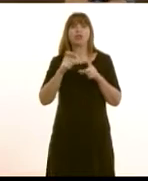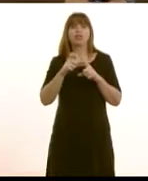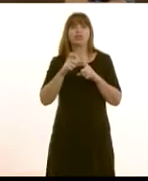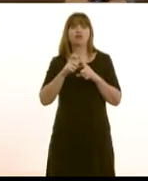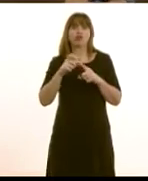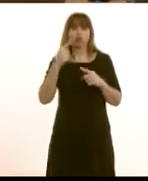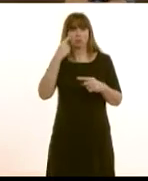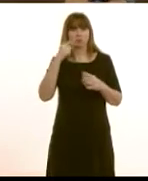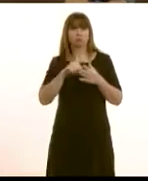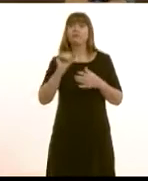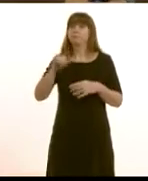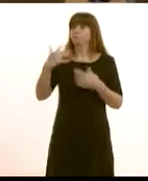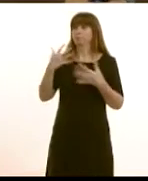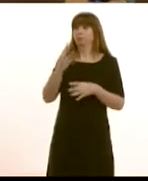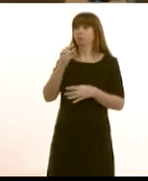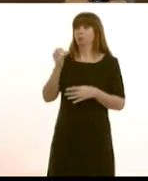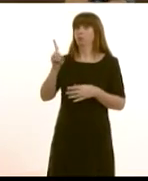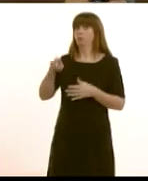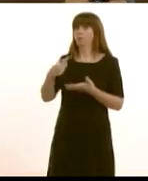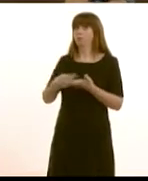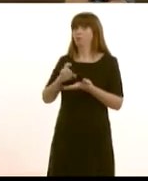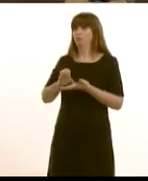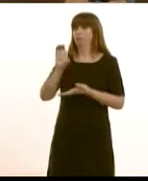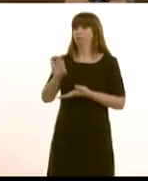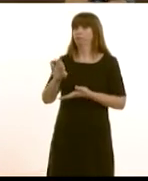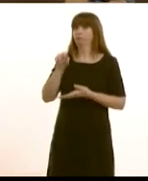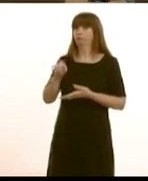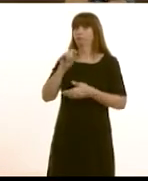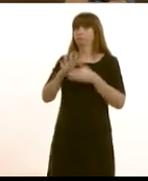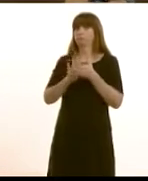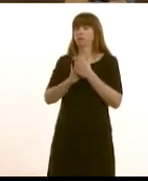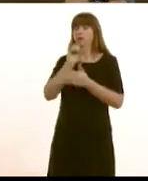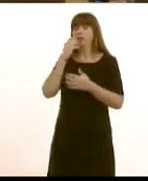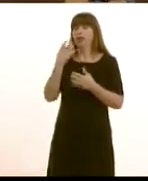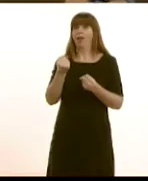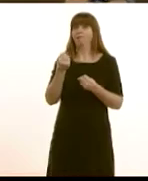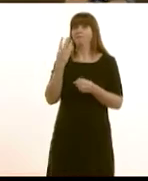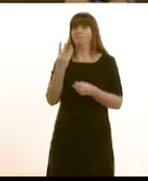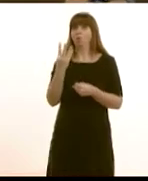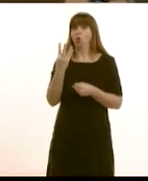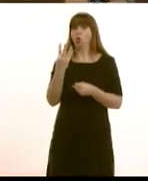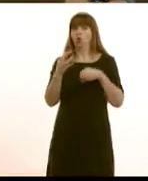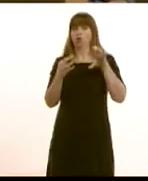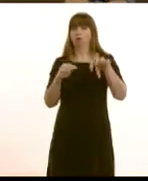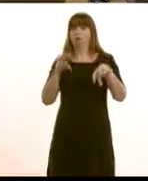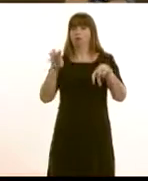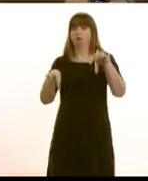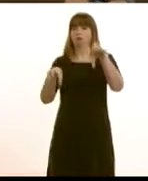Carwyn Jones: The new £400,000 investment establishes four wet AMD pathfinders in out-of-hospital